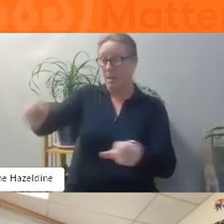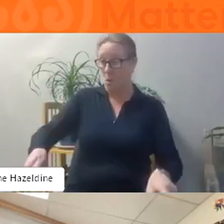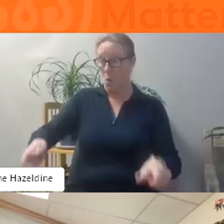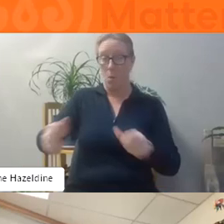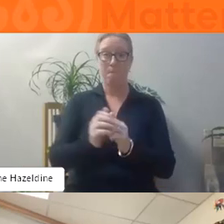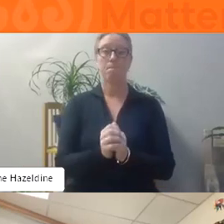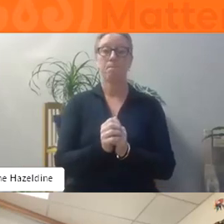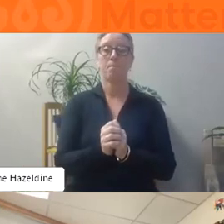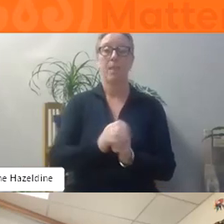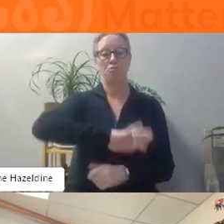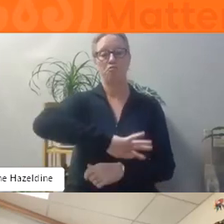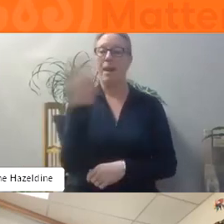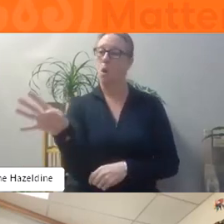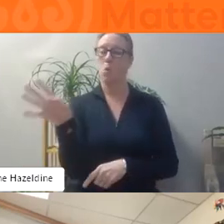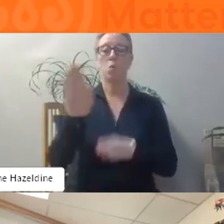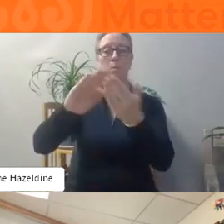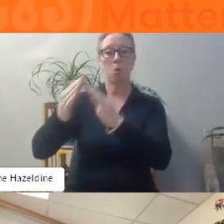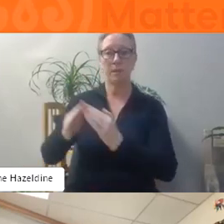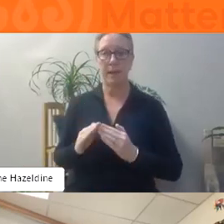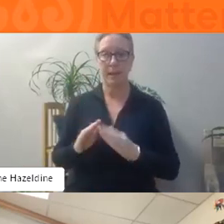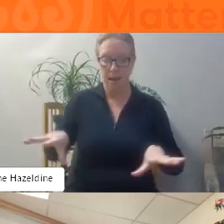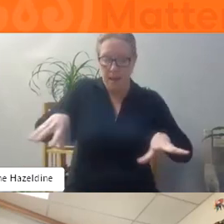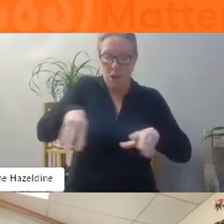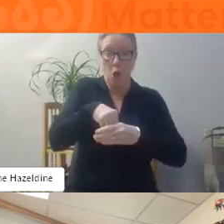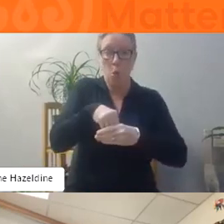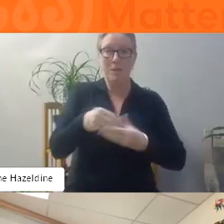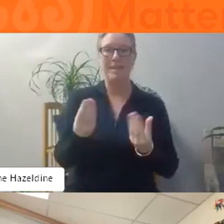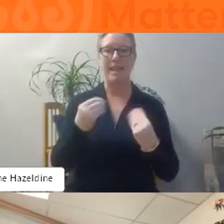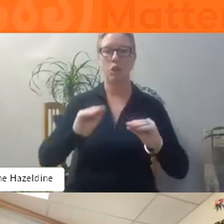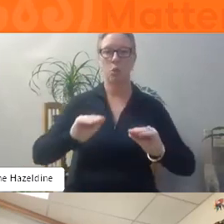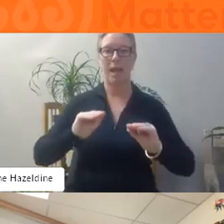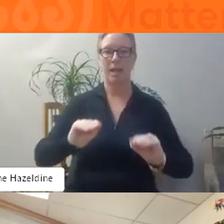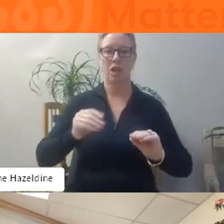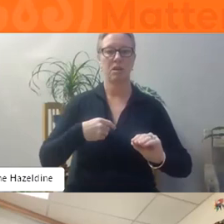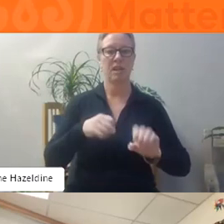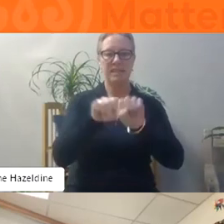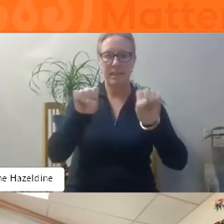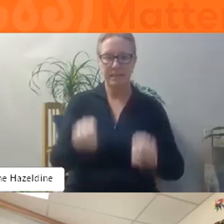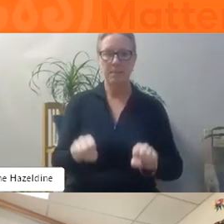and rainbow. This includes in our education sector system and spaces.